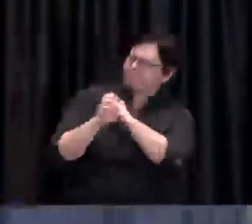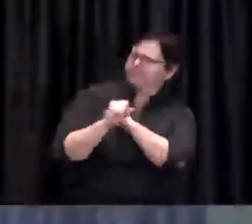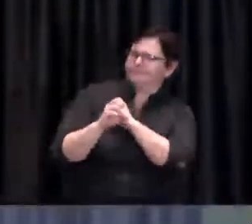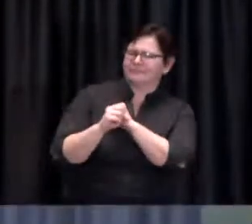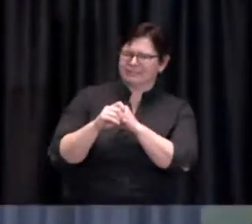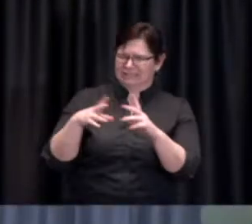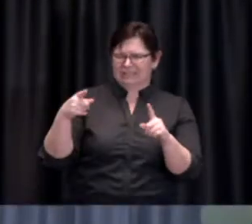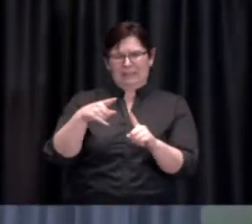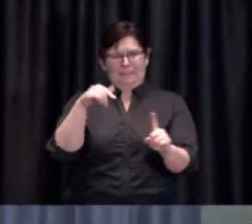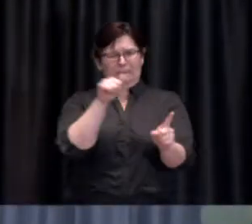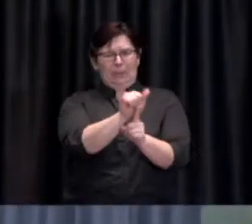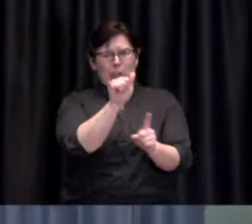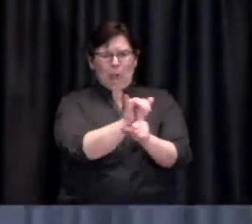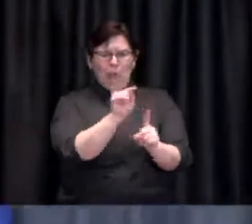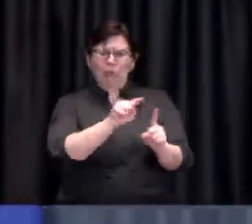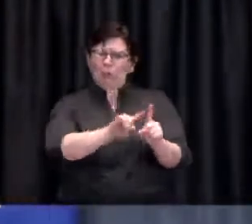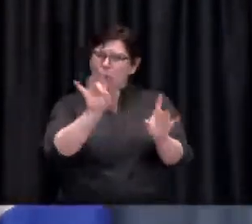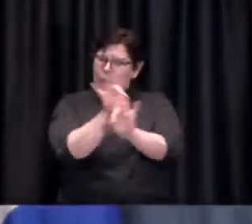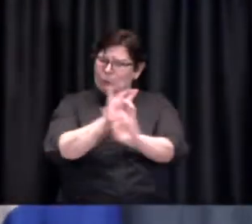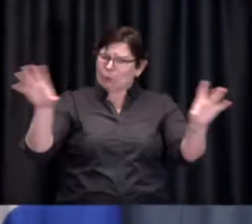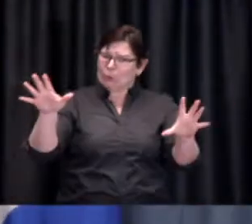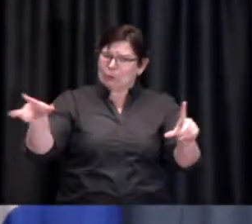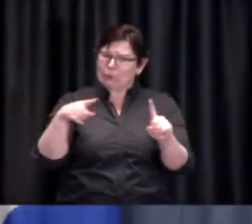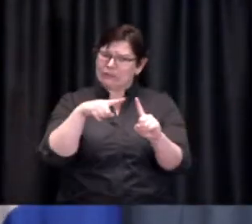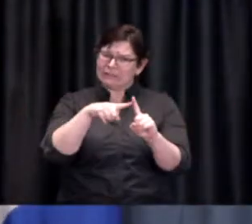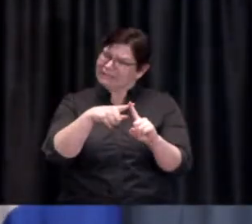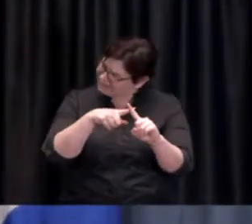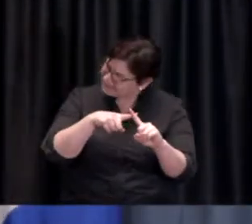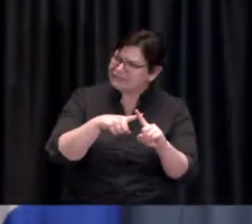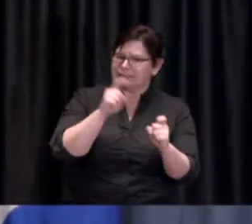have and of course the bullying is not something that's confined to schools or to young people but